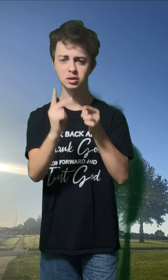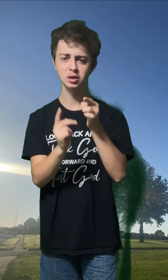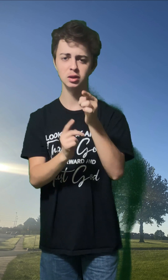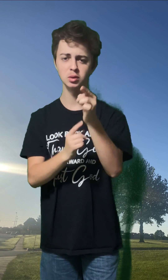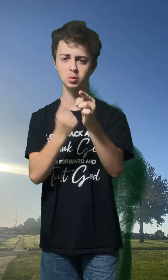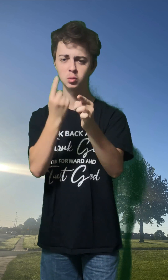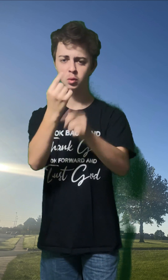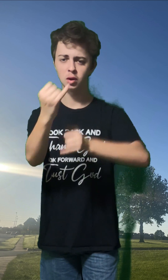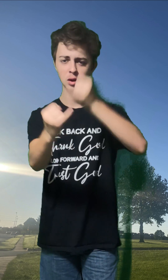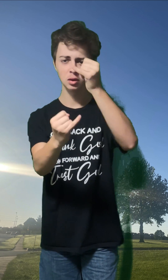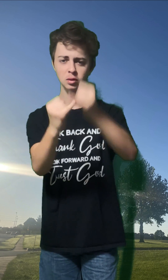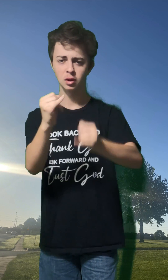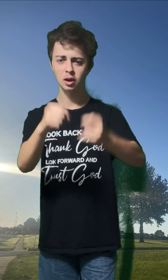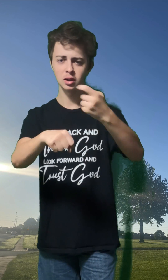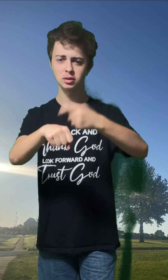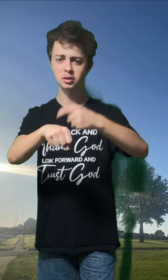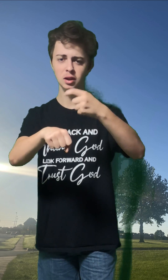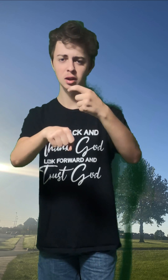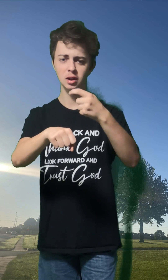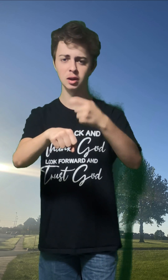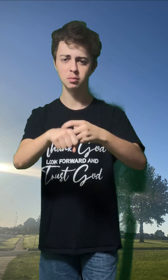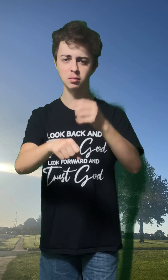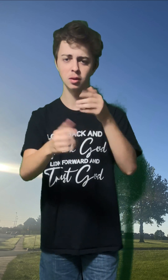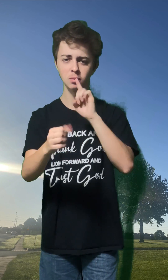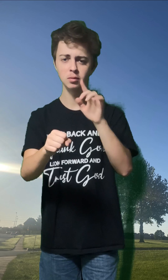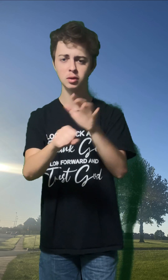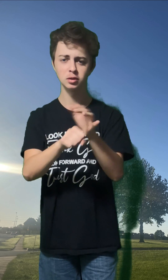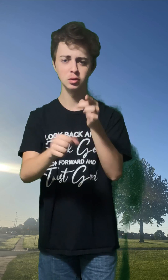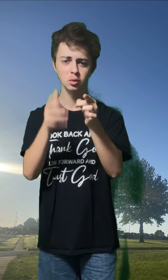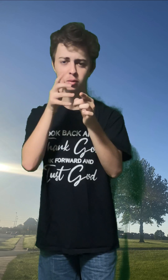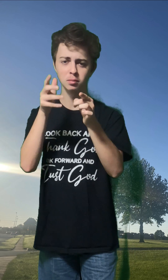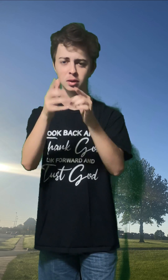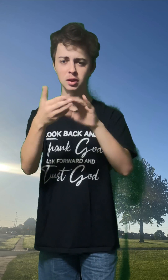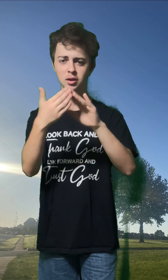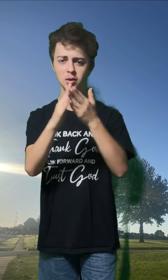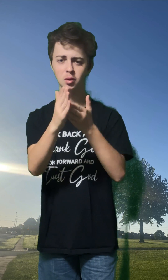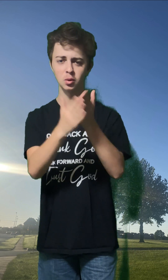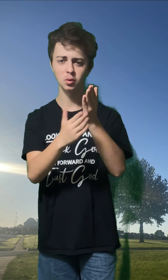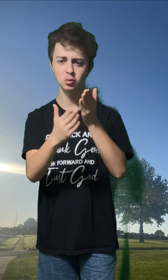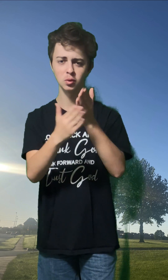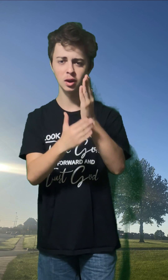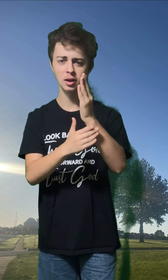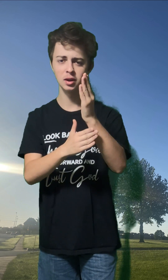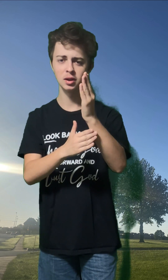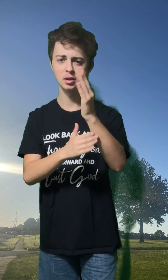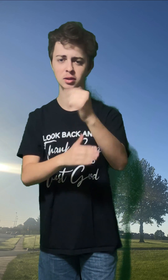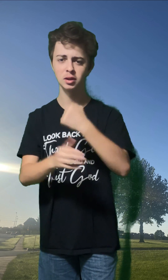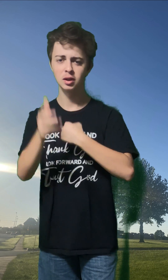I'll see you one last time Promise you'll be alright